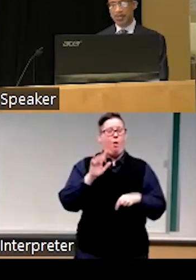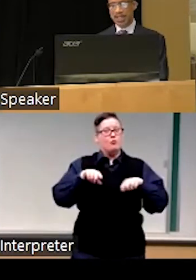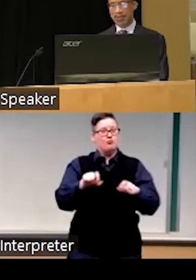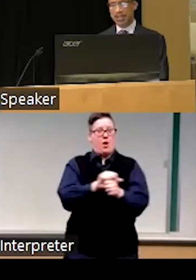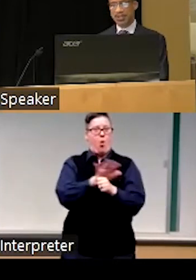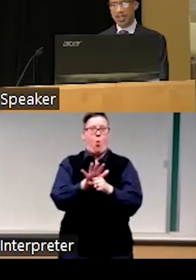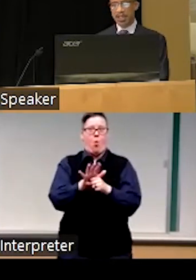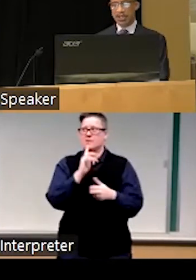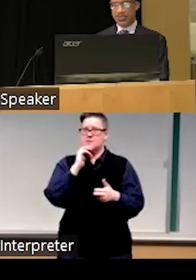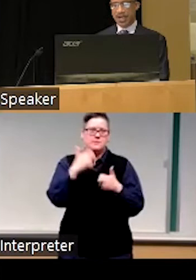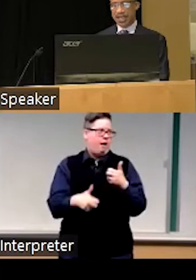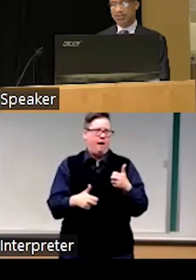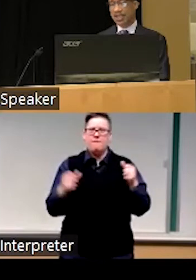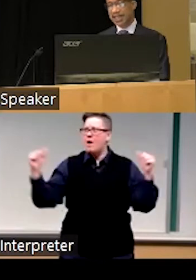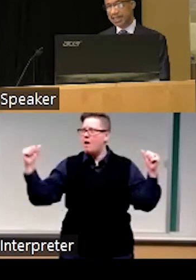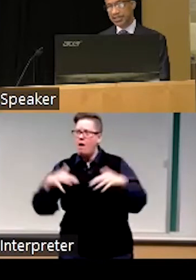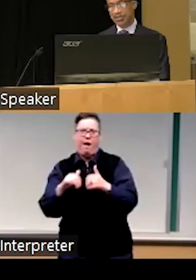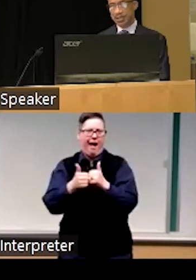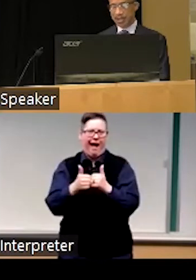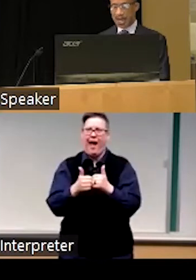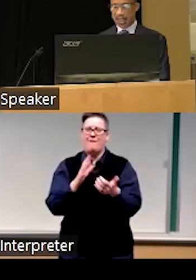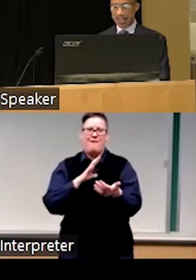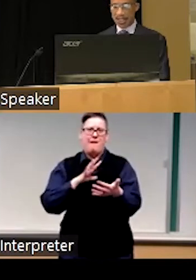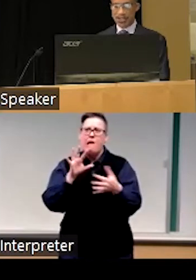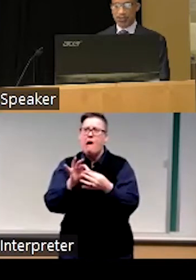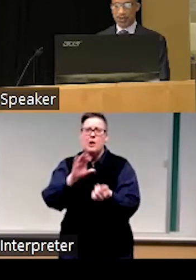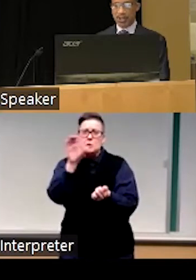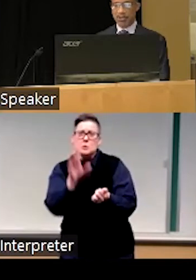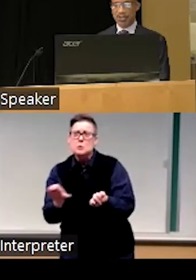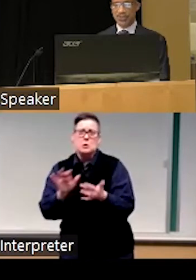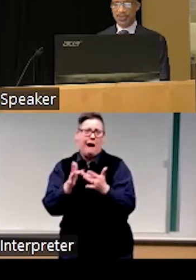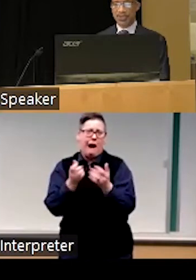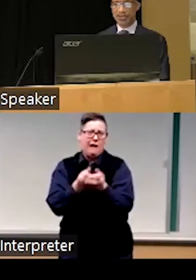the pandemic to to try to get them linked into some of the online support resources